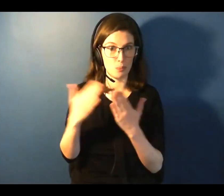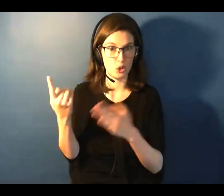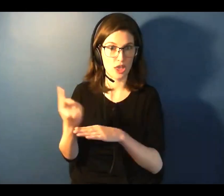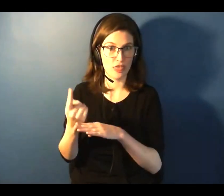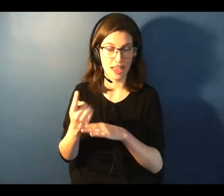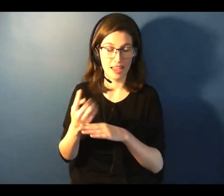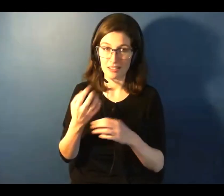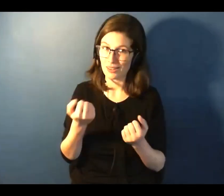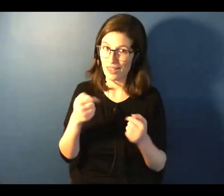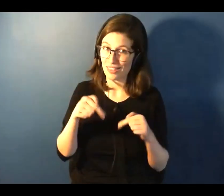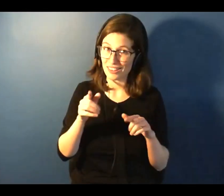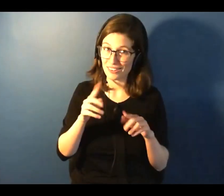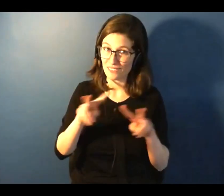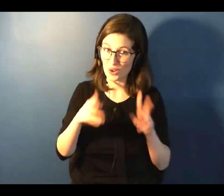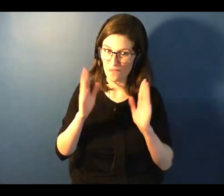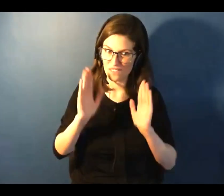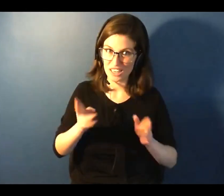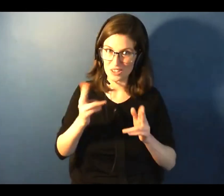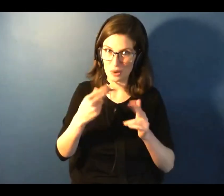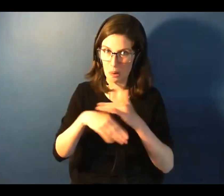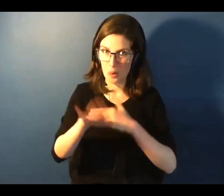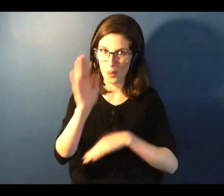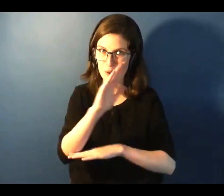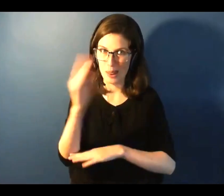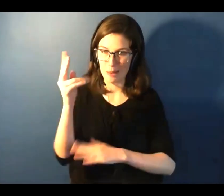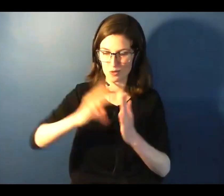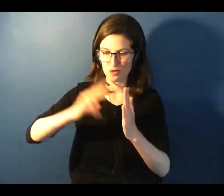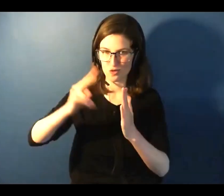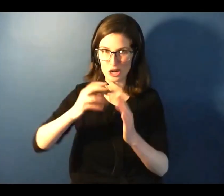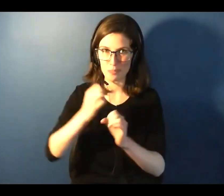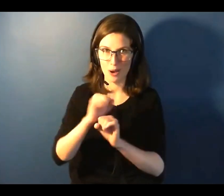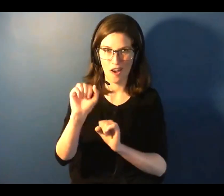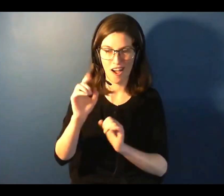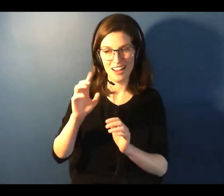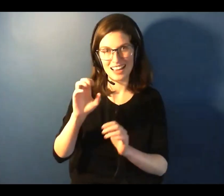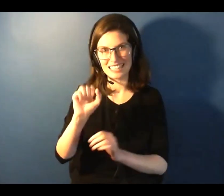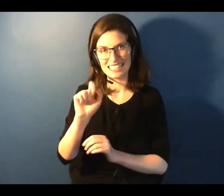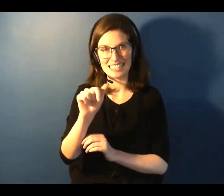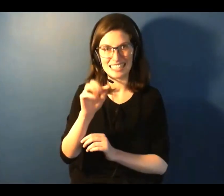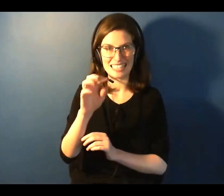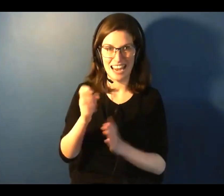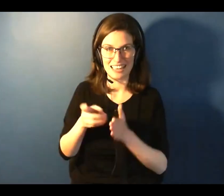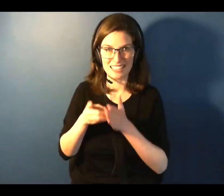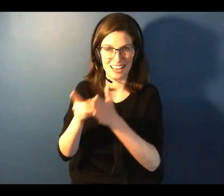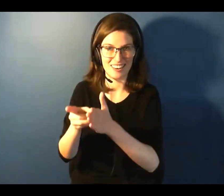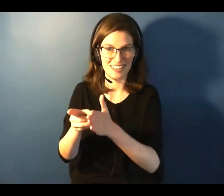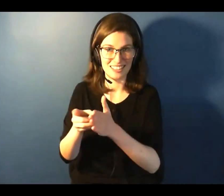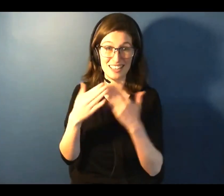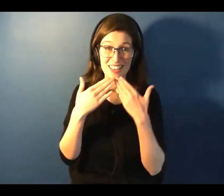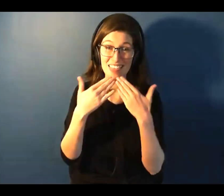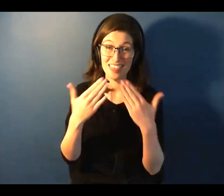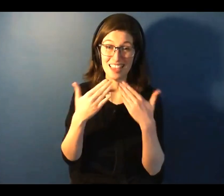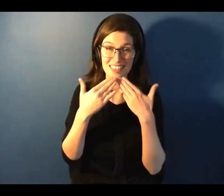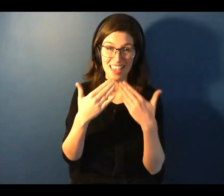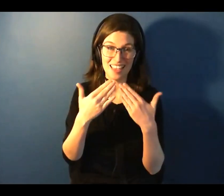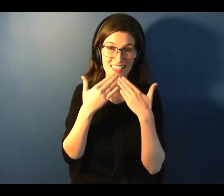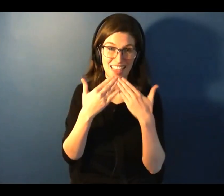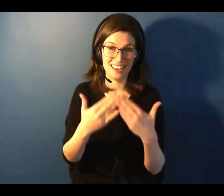going to the library, so thank you all so much. Úna: Thank you all. Amanda: Thanks a million.